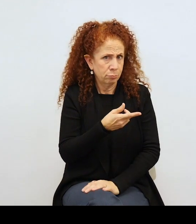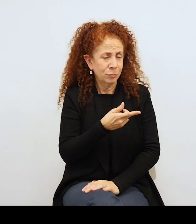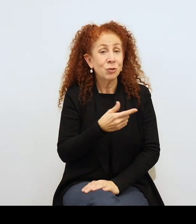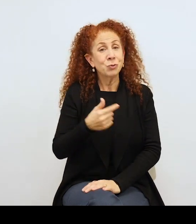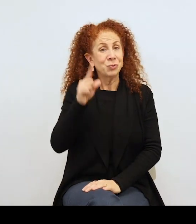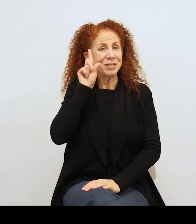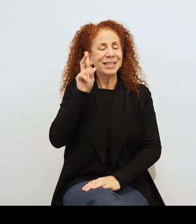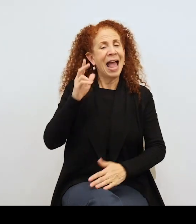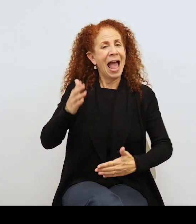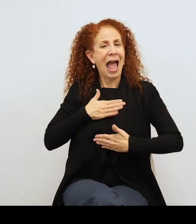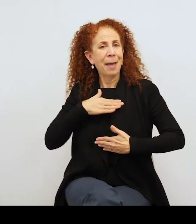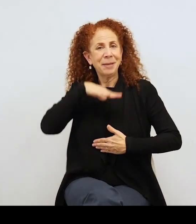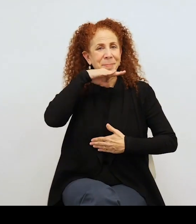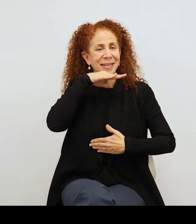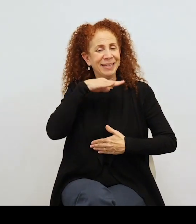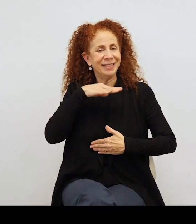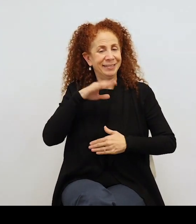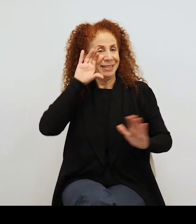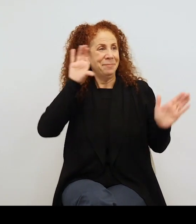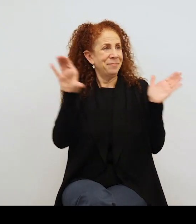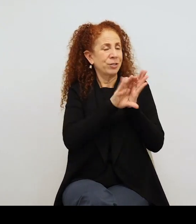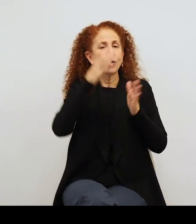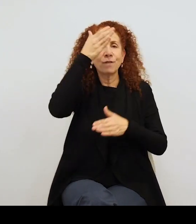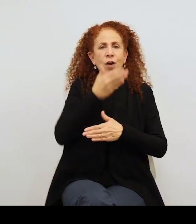in front of the butcher shop as a billboard,